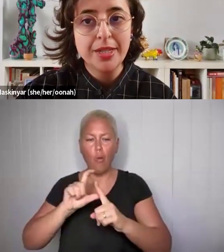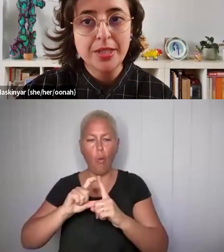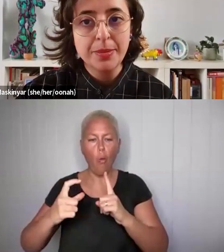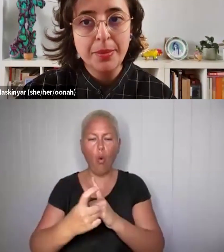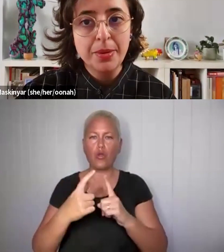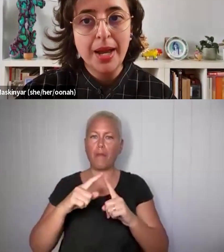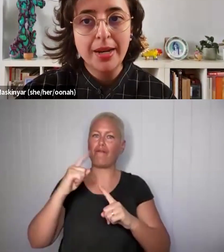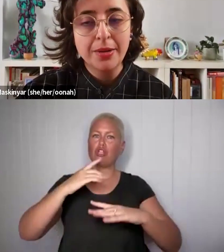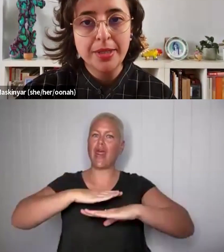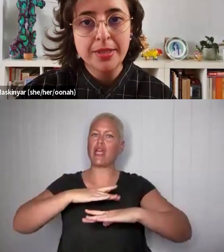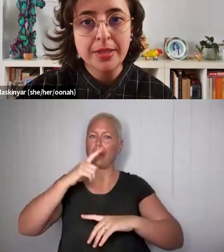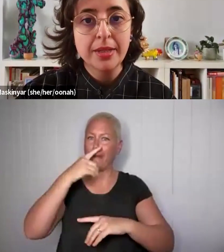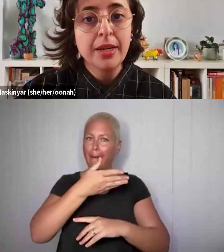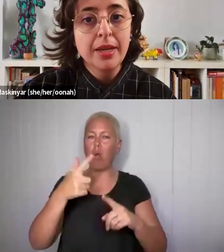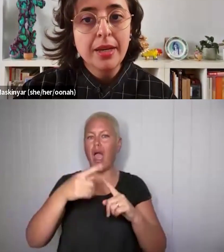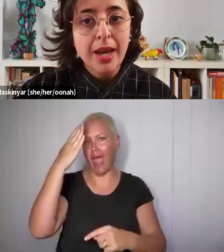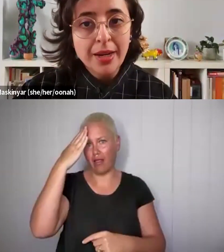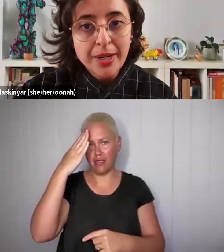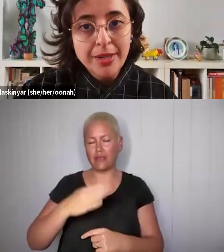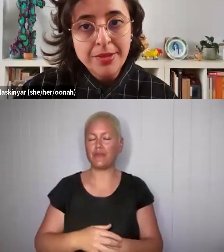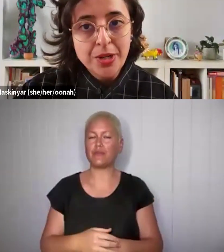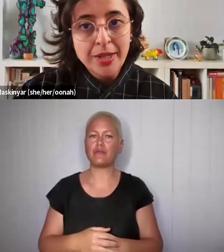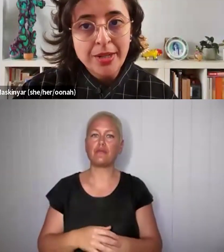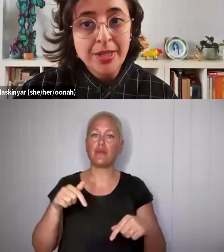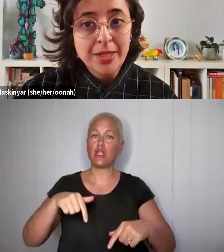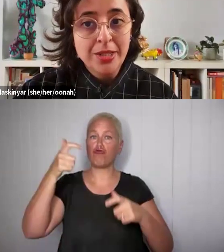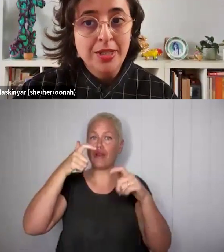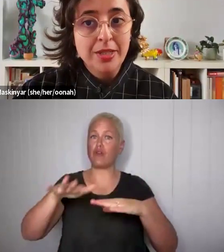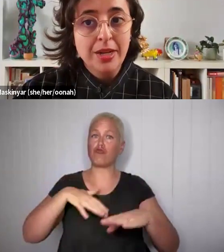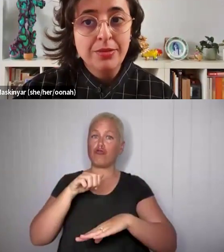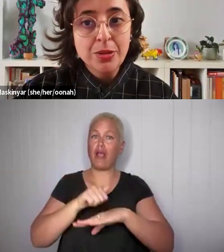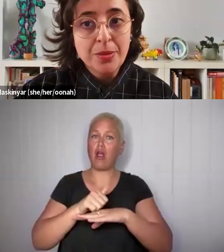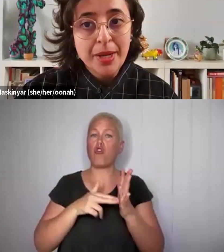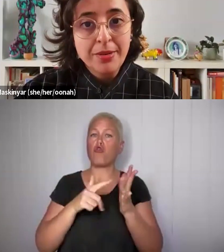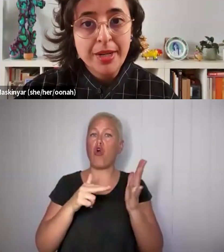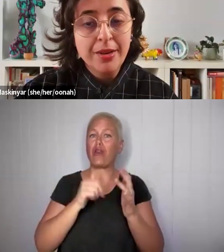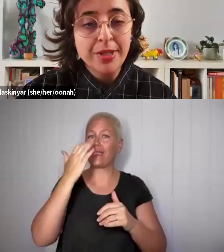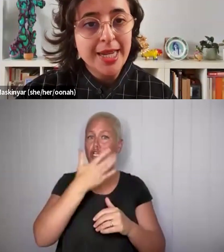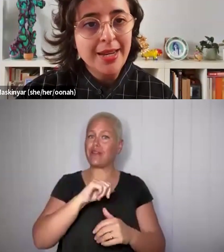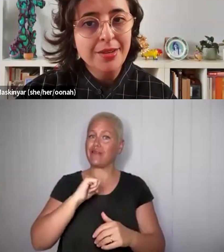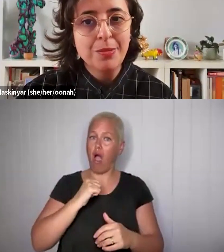Nations people and Elders. At Creative Australia, non-Indigenous staff also benefit every day from